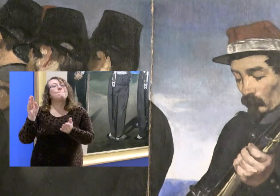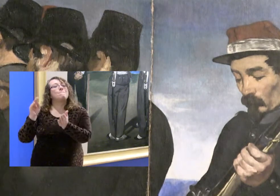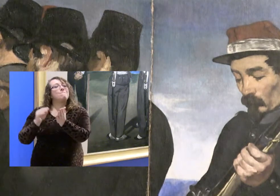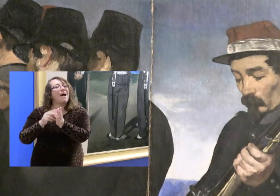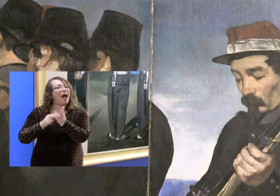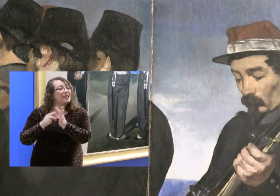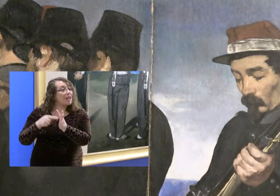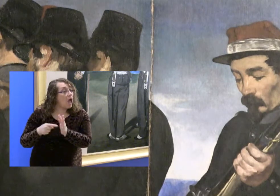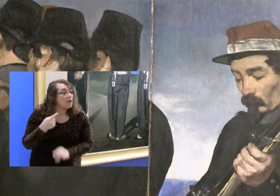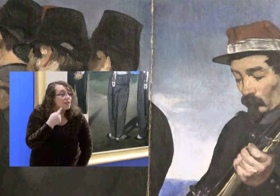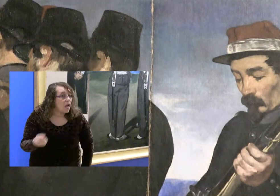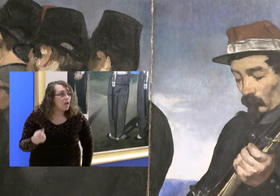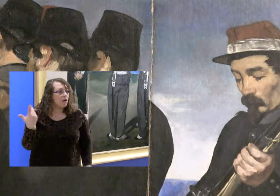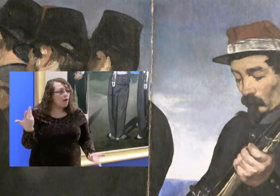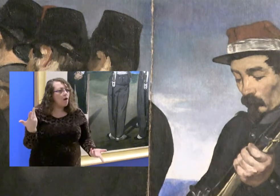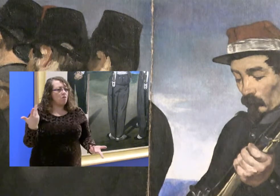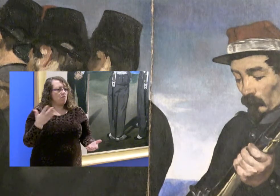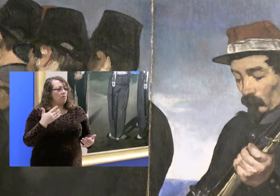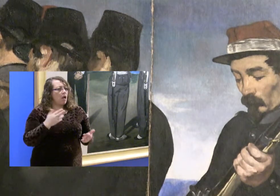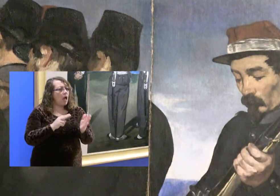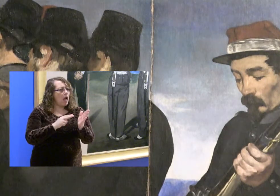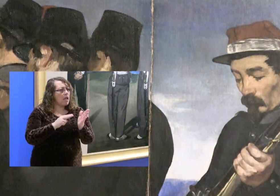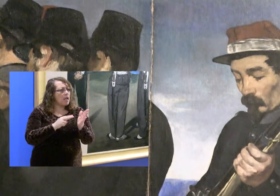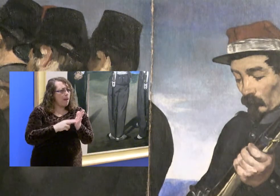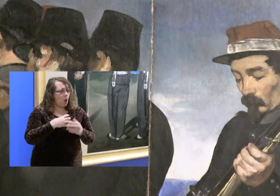that Napoleon III was personally responsible for the whole fiasco